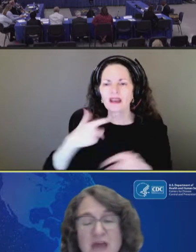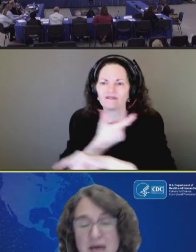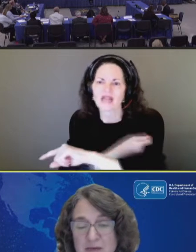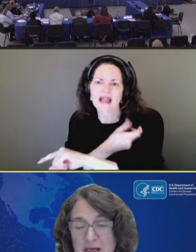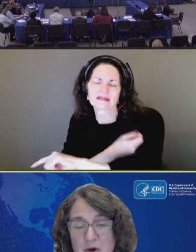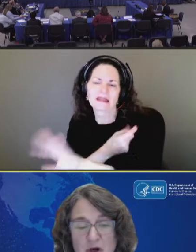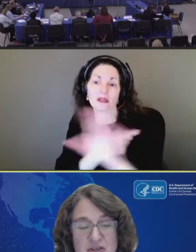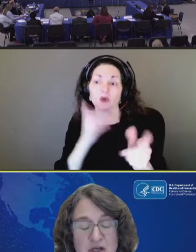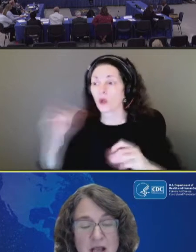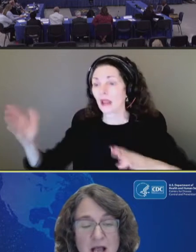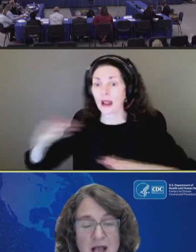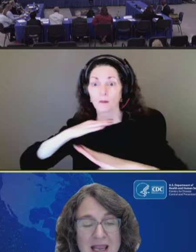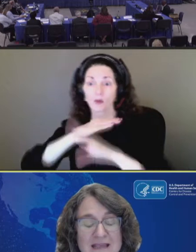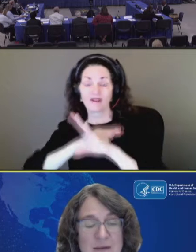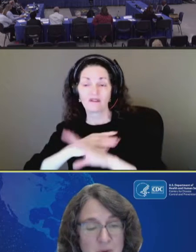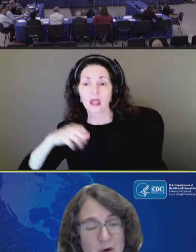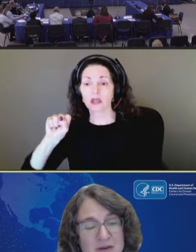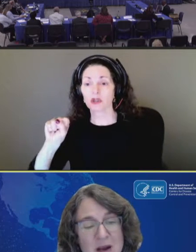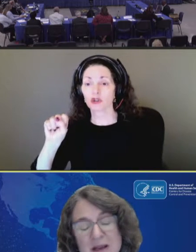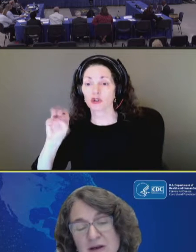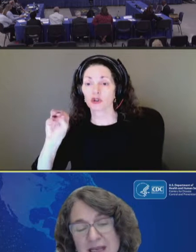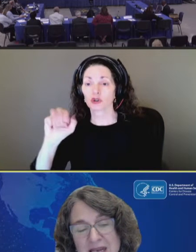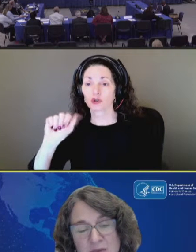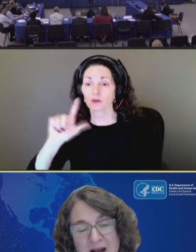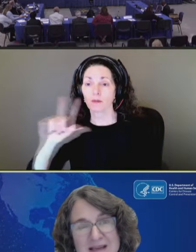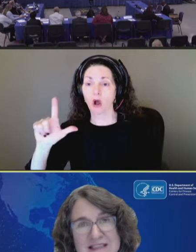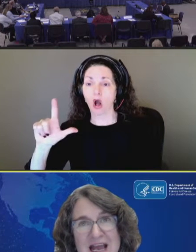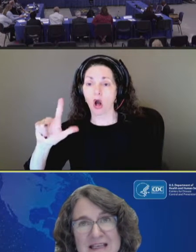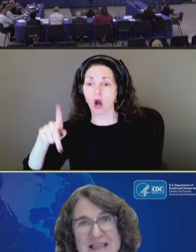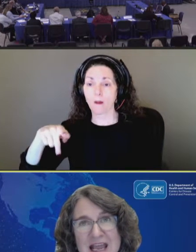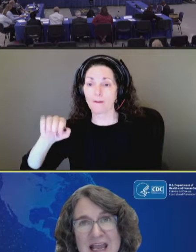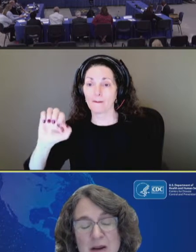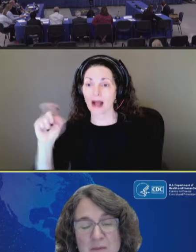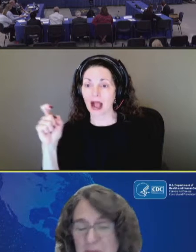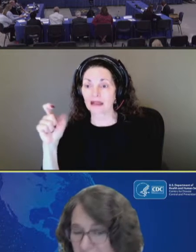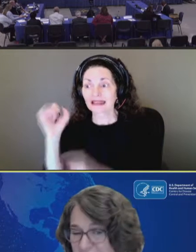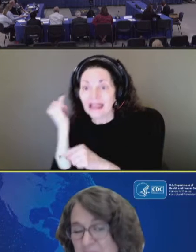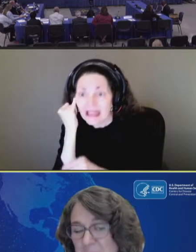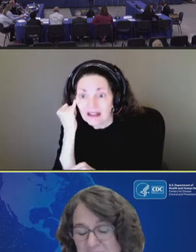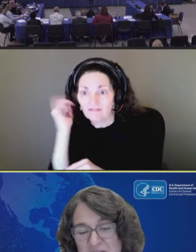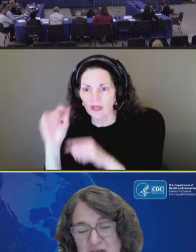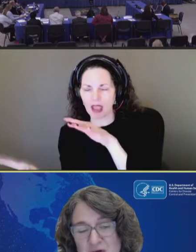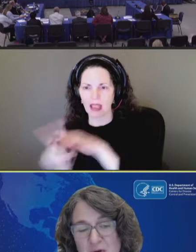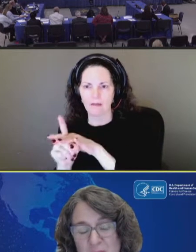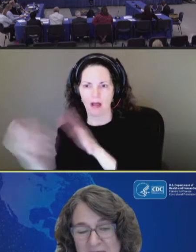should that really emerge. It's important that we look at mpox as a pandemic potential